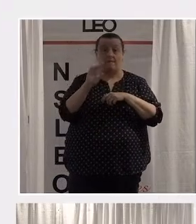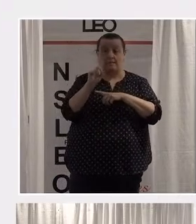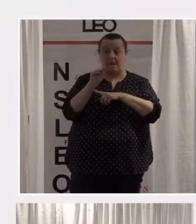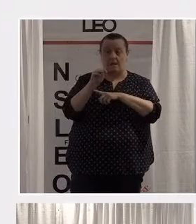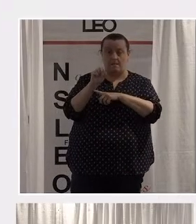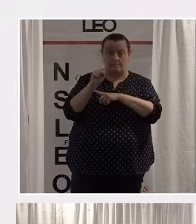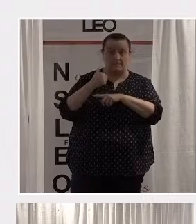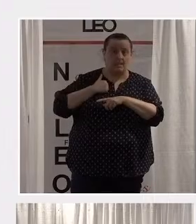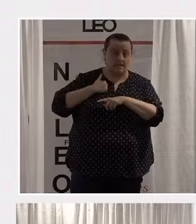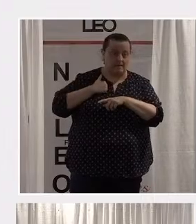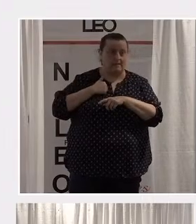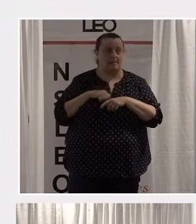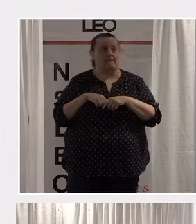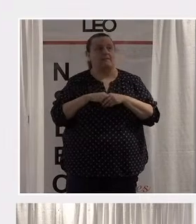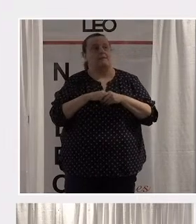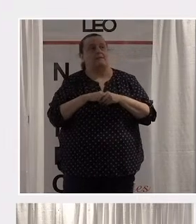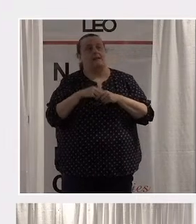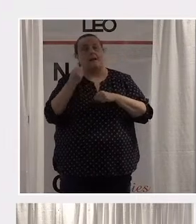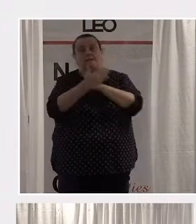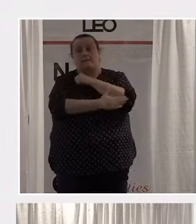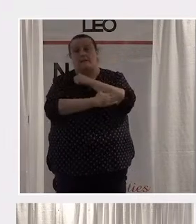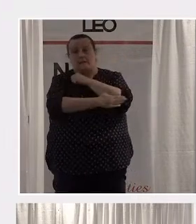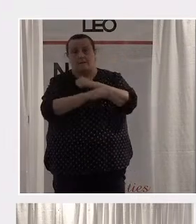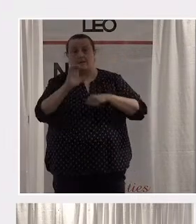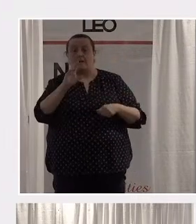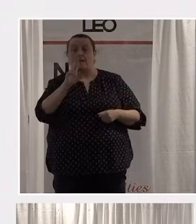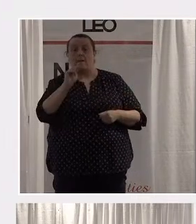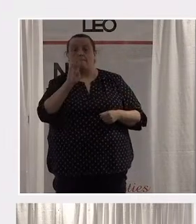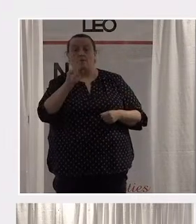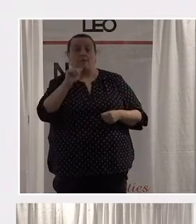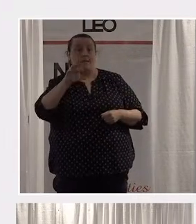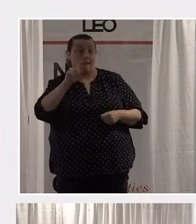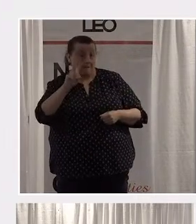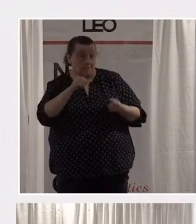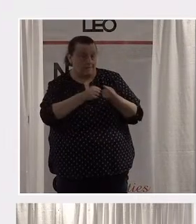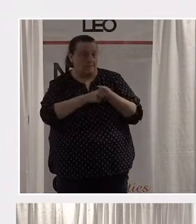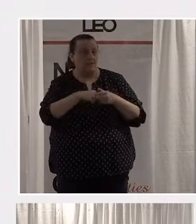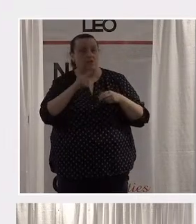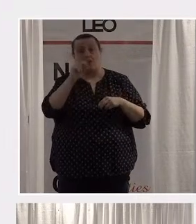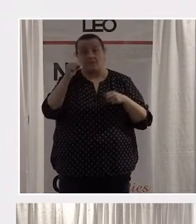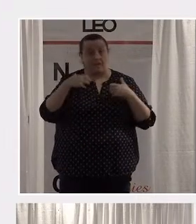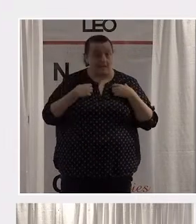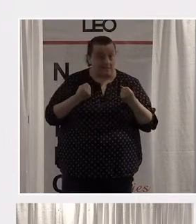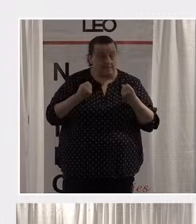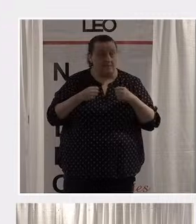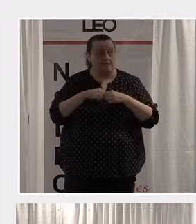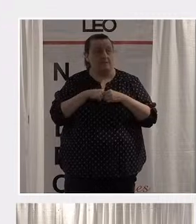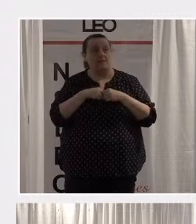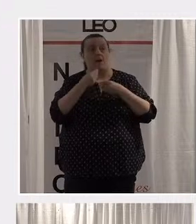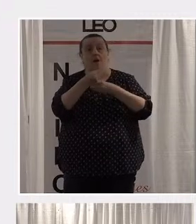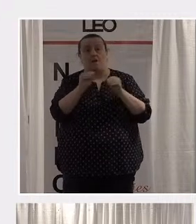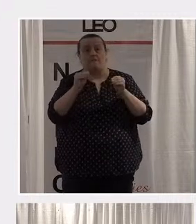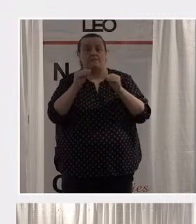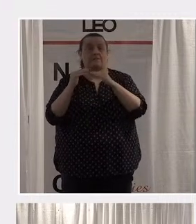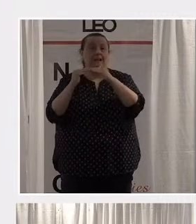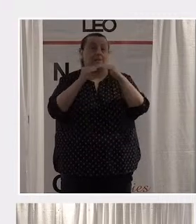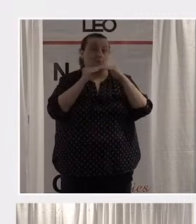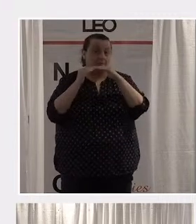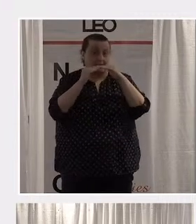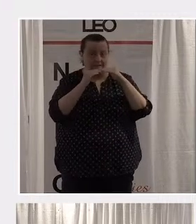MUNICIPALITY OF THE COUNTY OF CUMBERLAND, NOVA SCOTIA HEALTH, OFFICE OF EQUITY AND ANTI-RACISM,